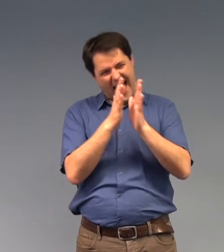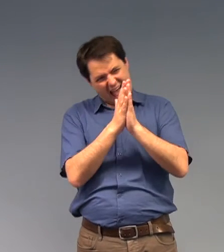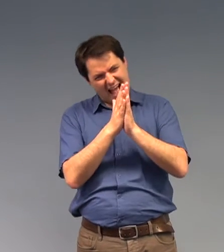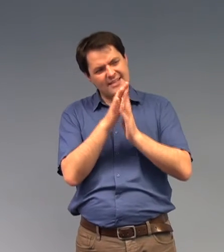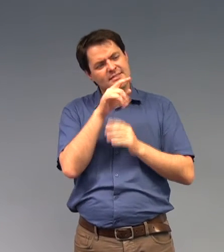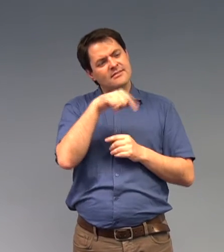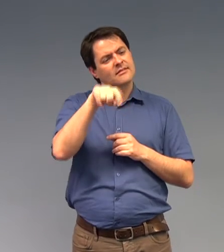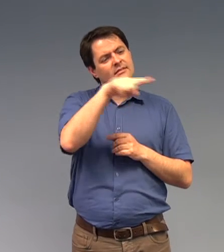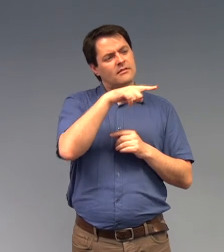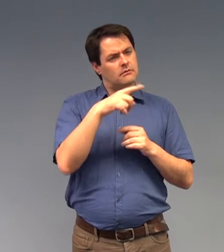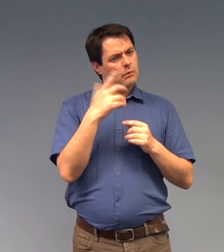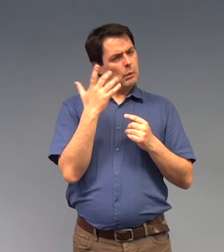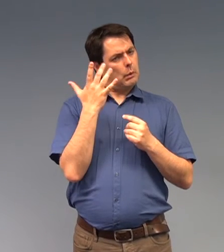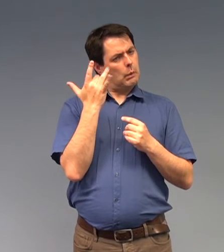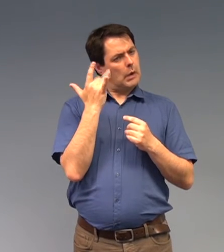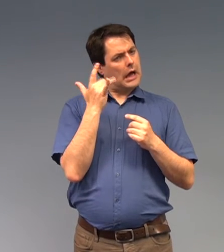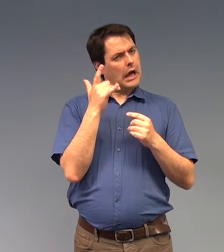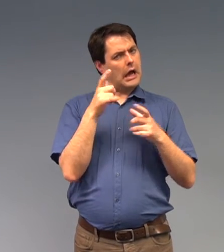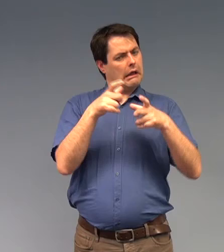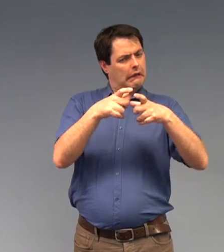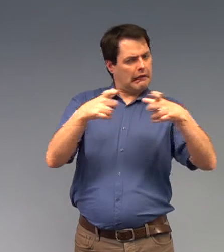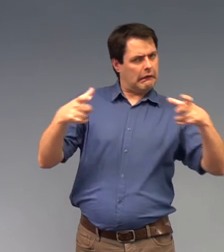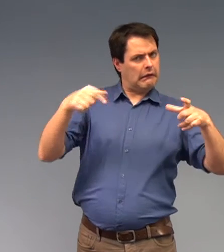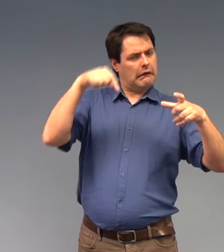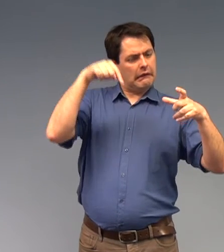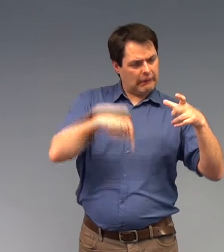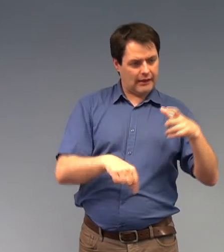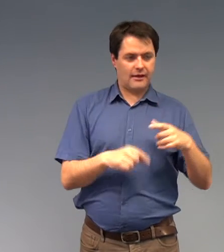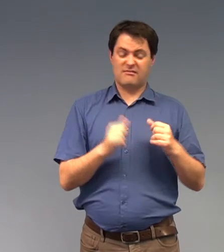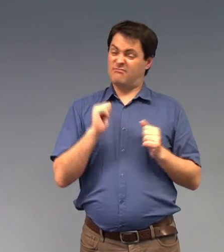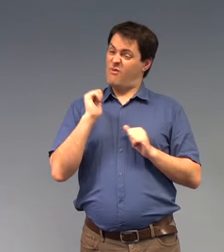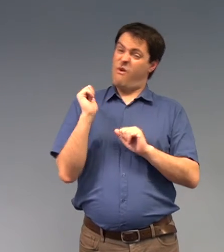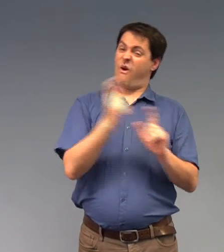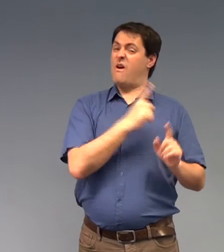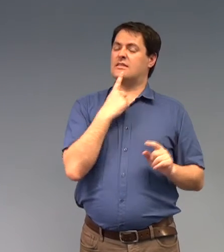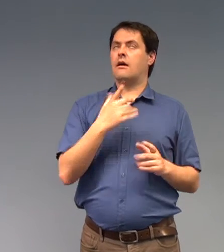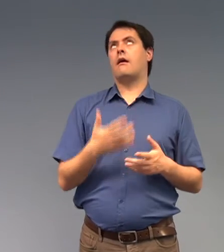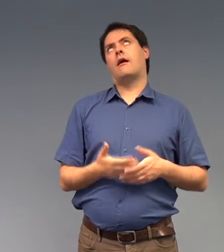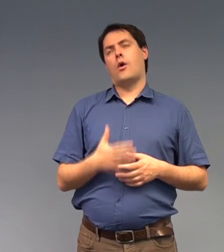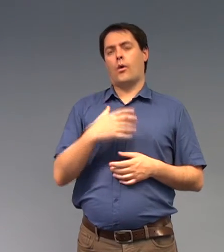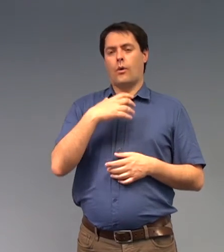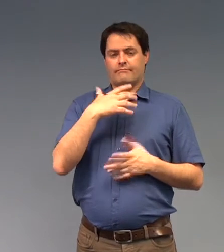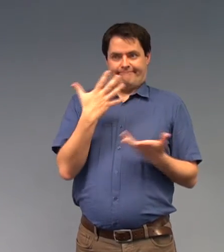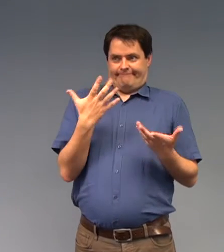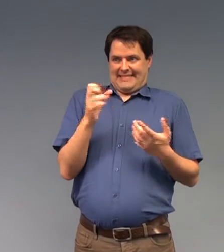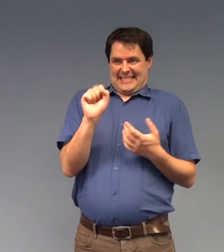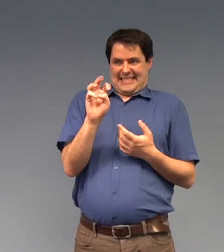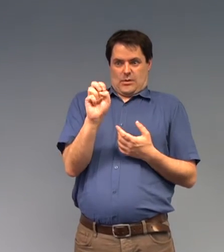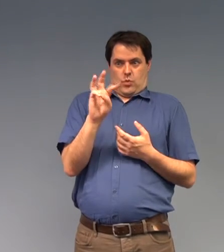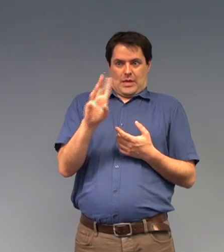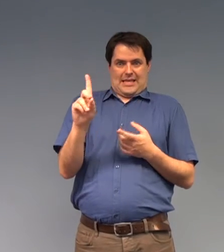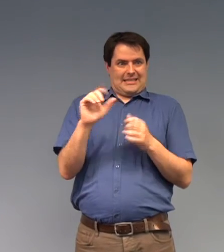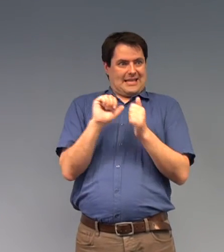When I asked the translators why they decided to do that, all of them said,